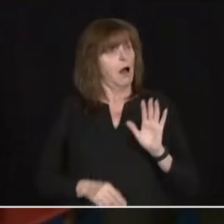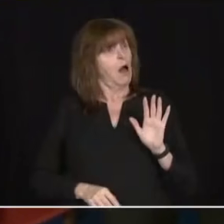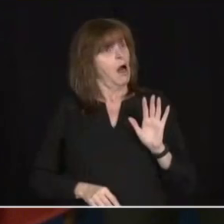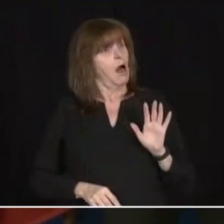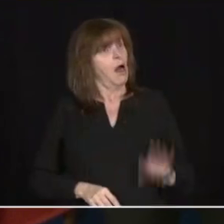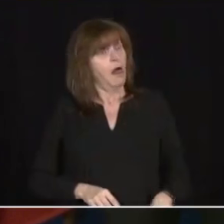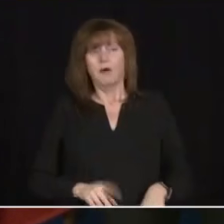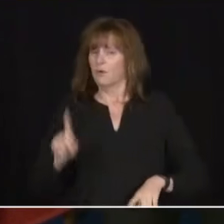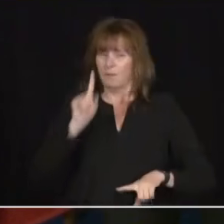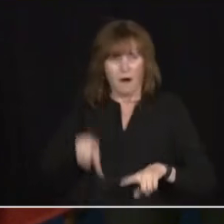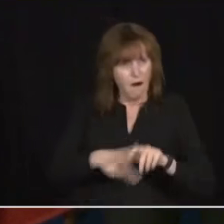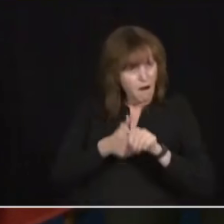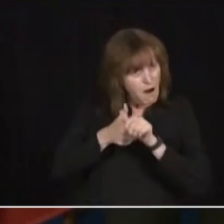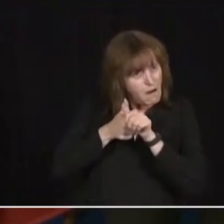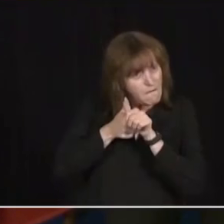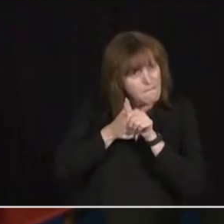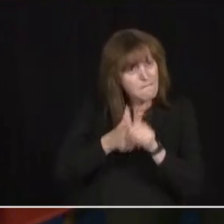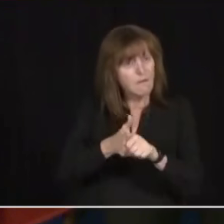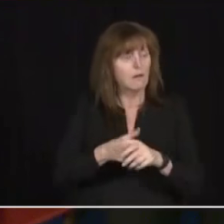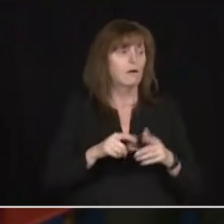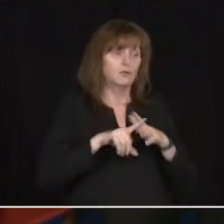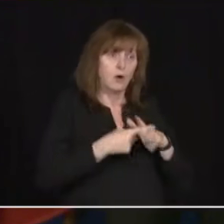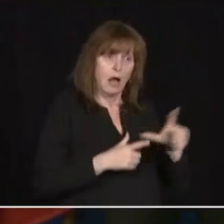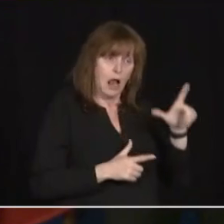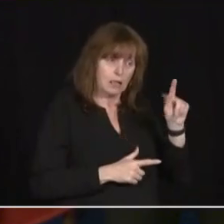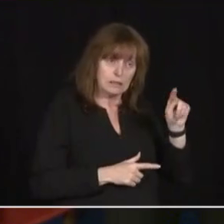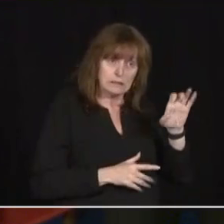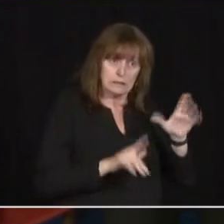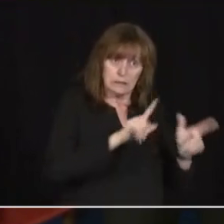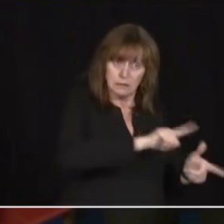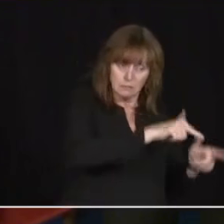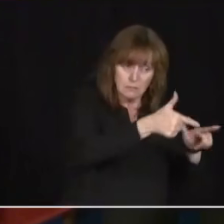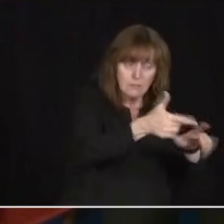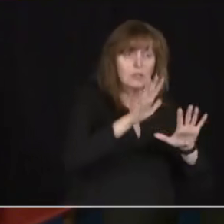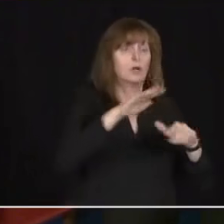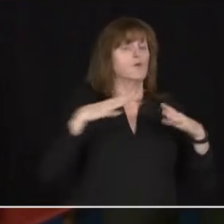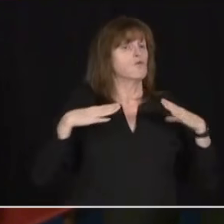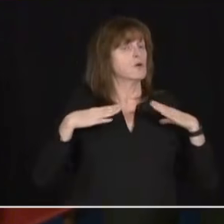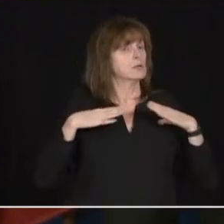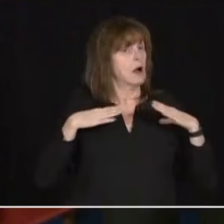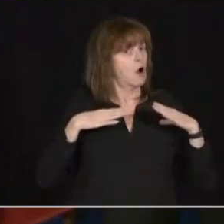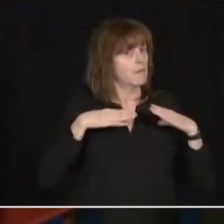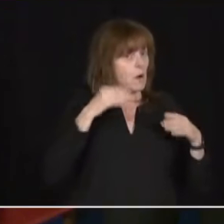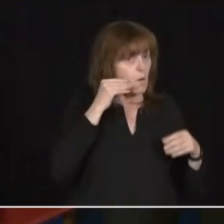and then go to retirement, test all the health care workers at long-term care.